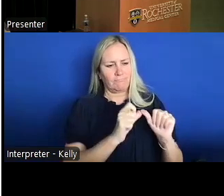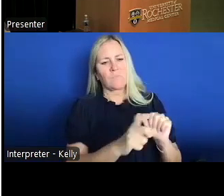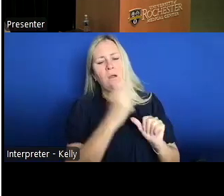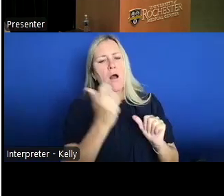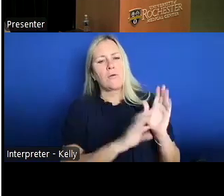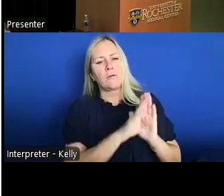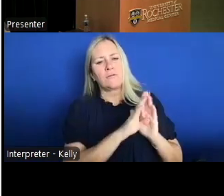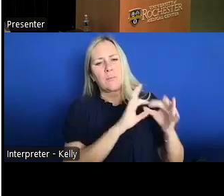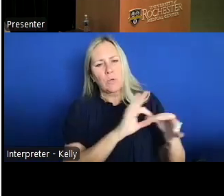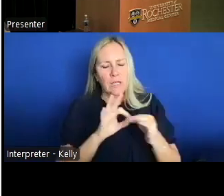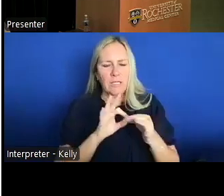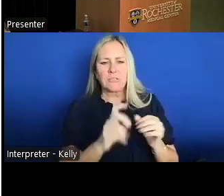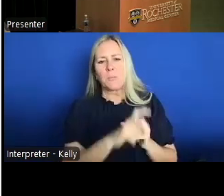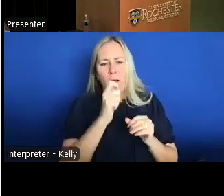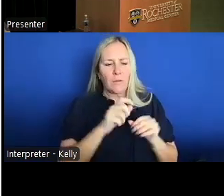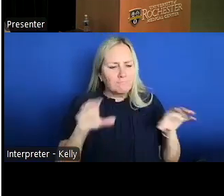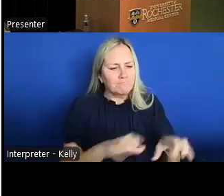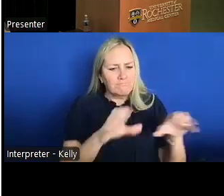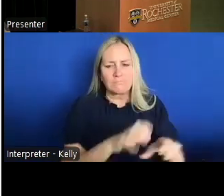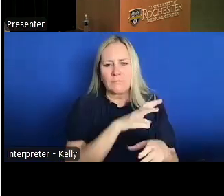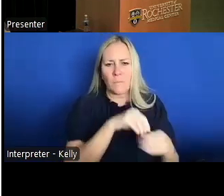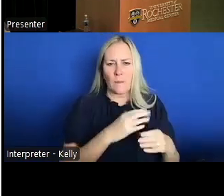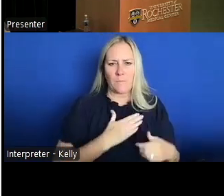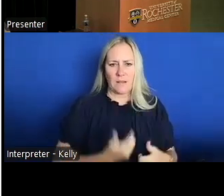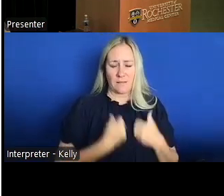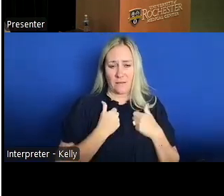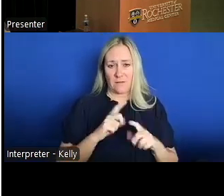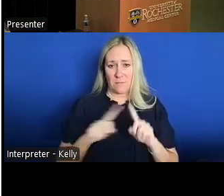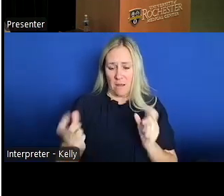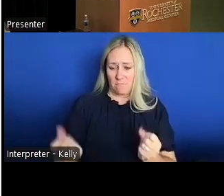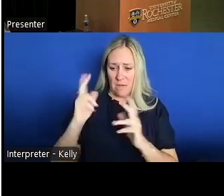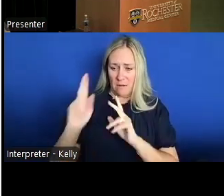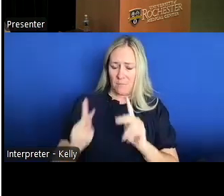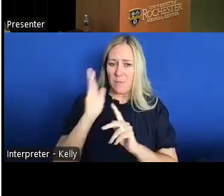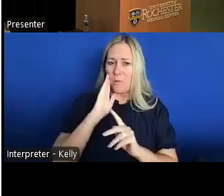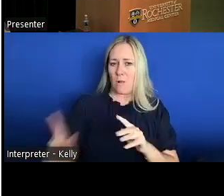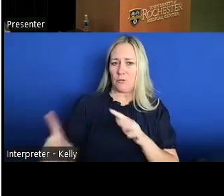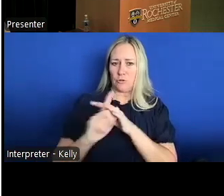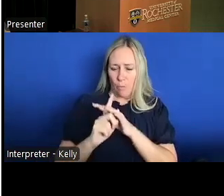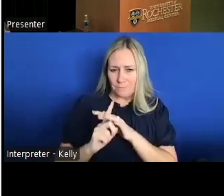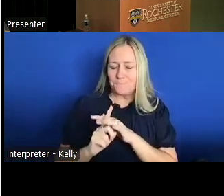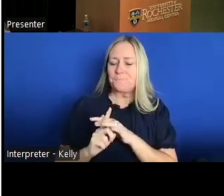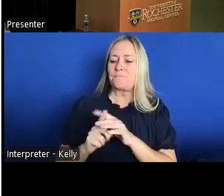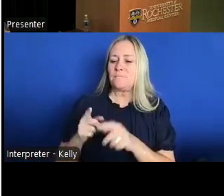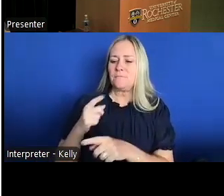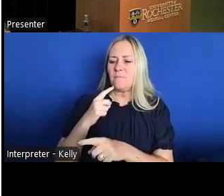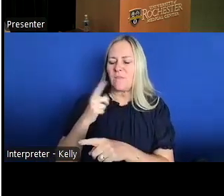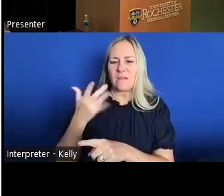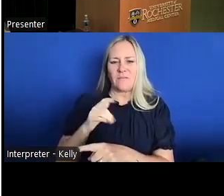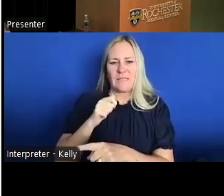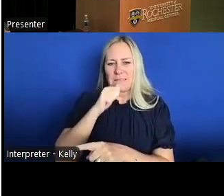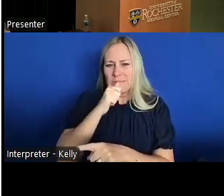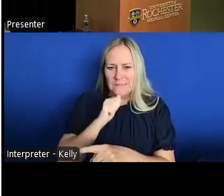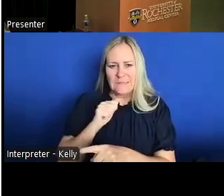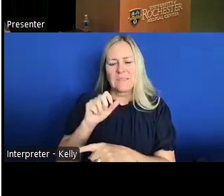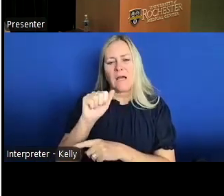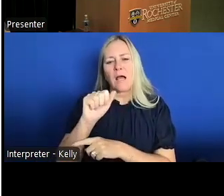in your life and yet many people come to us that have suffered abuse or they're alienated extreme